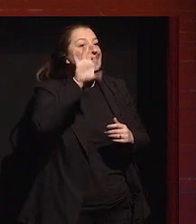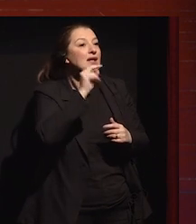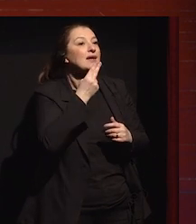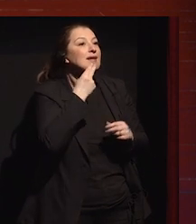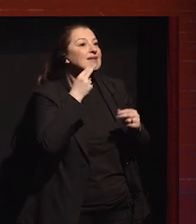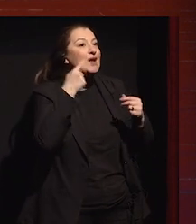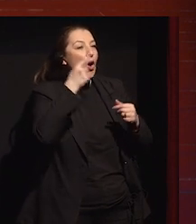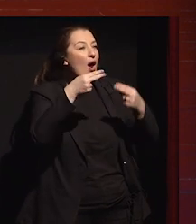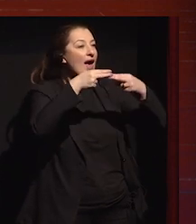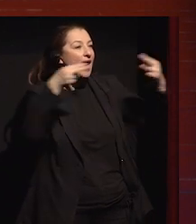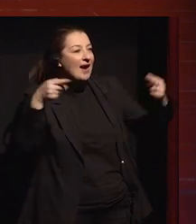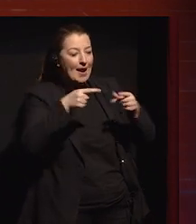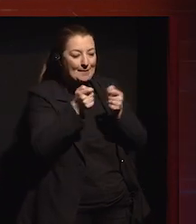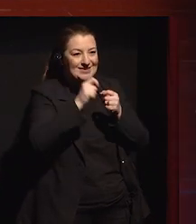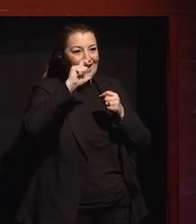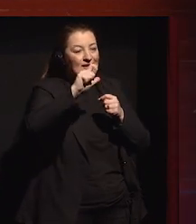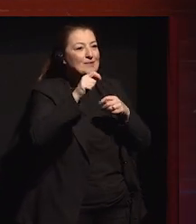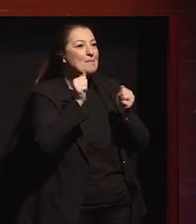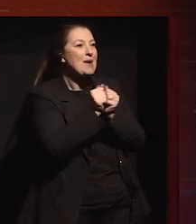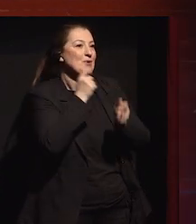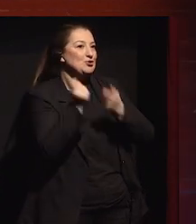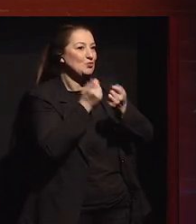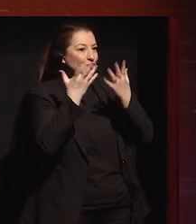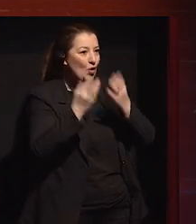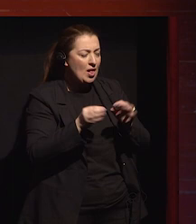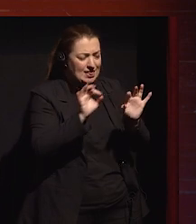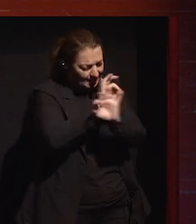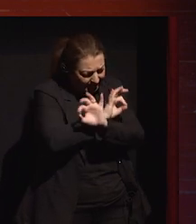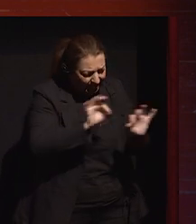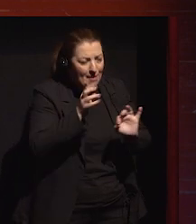over not all of those 80 years. We didn't manage to find anybody from 80 years ago,